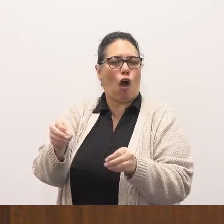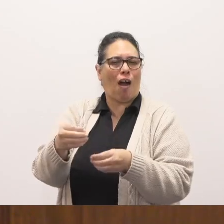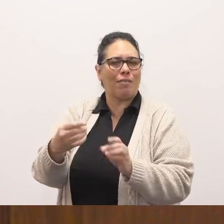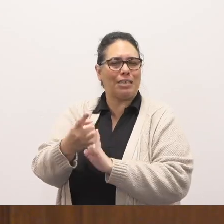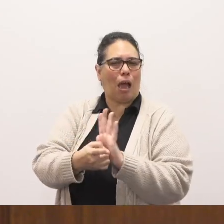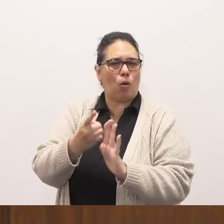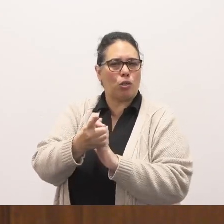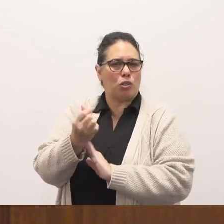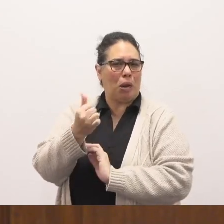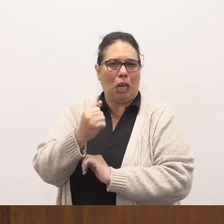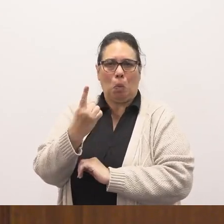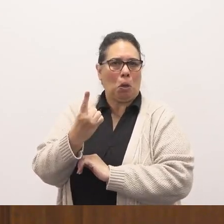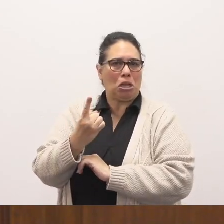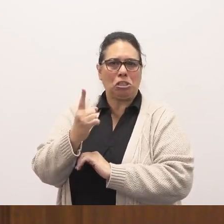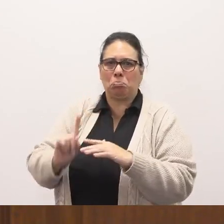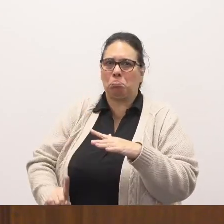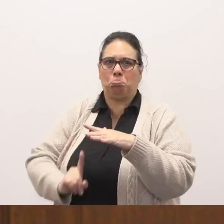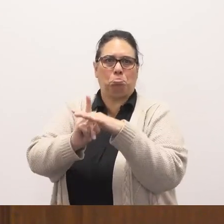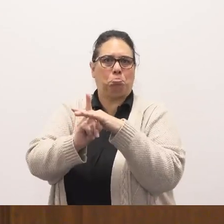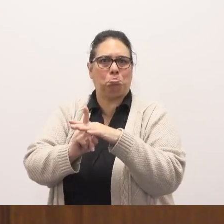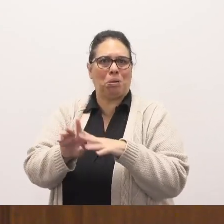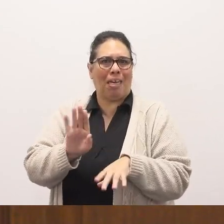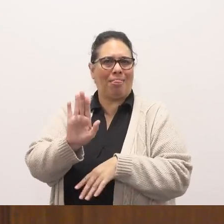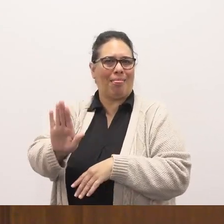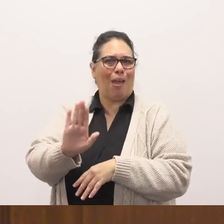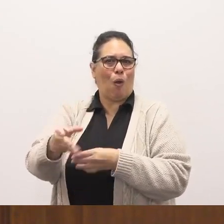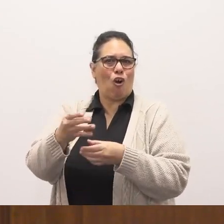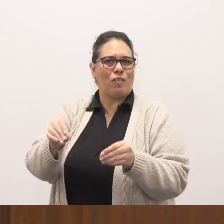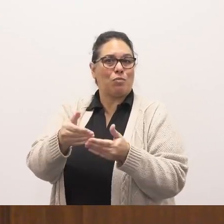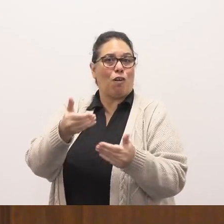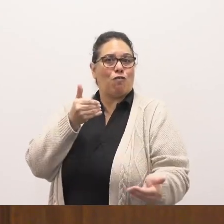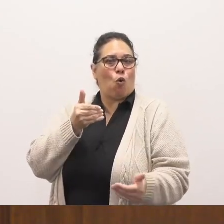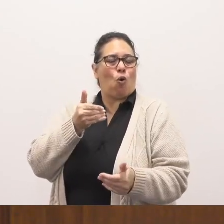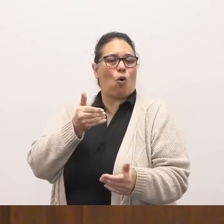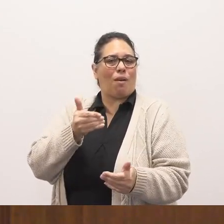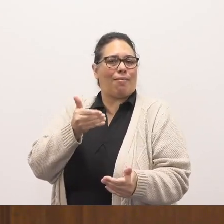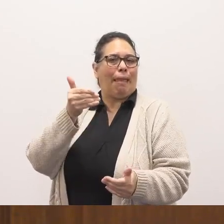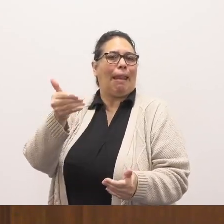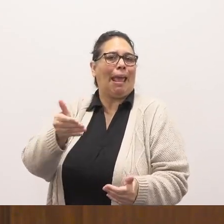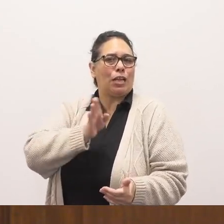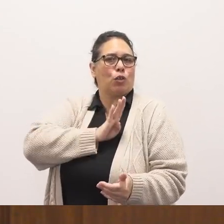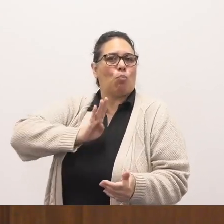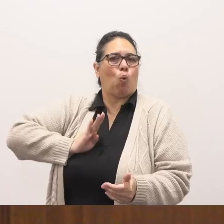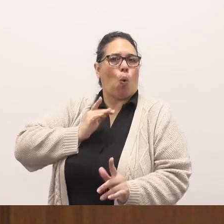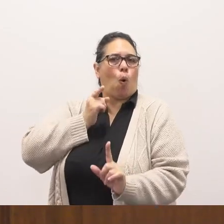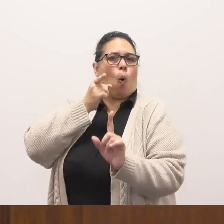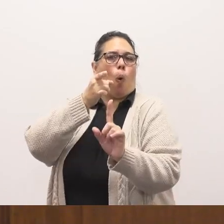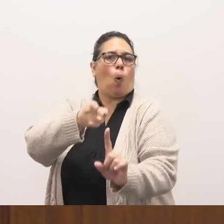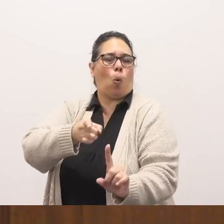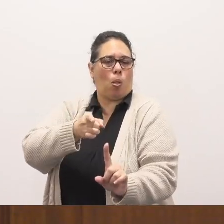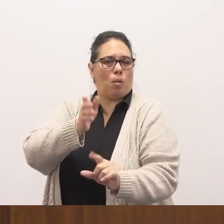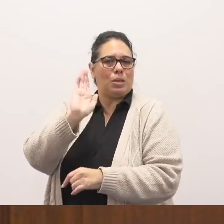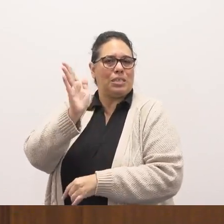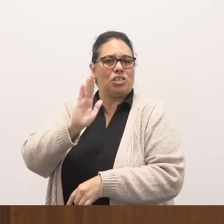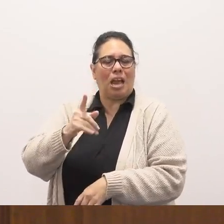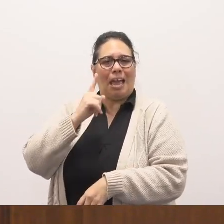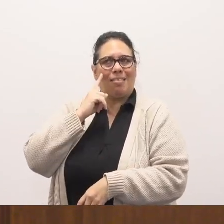in before our next board goals presentation. I think we're presenting on goals three and four at our next meeting.